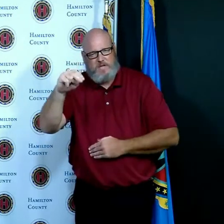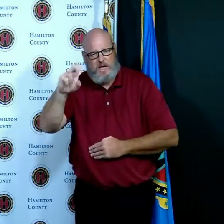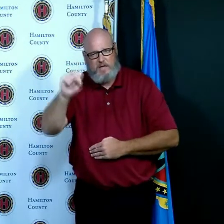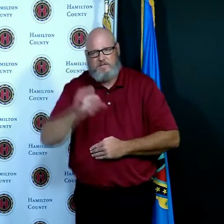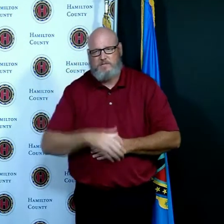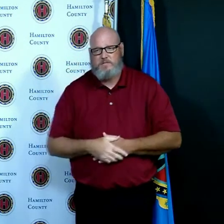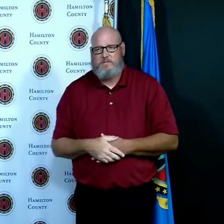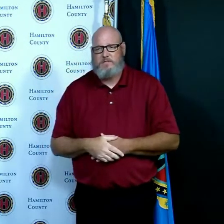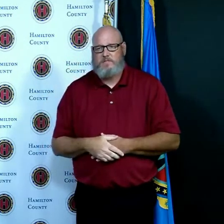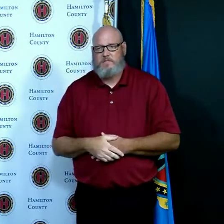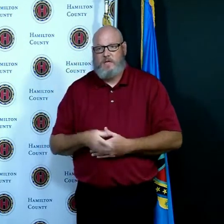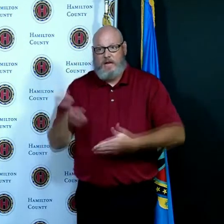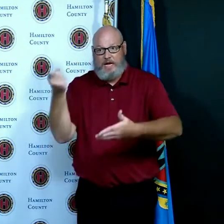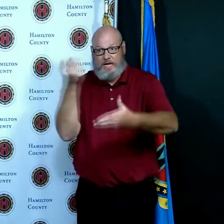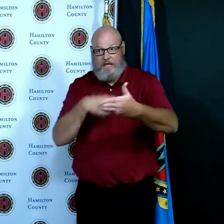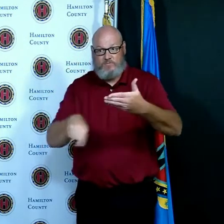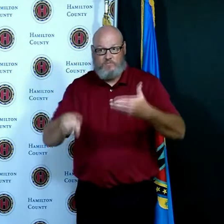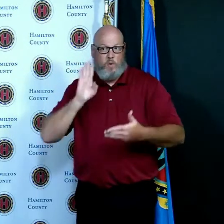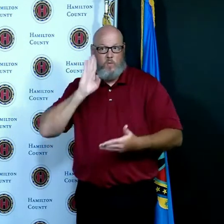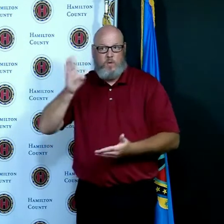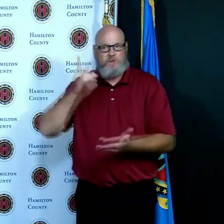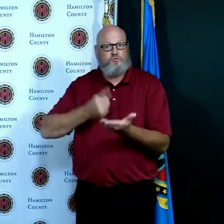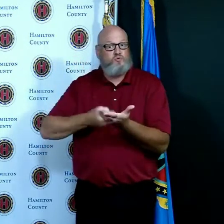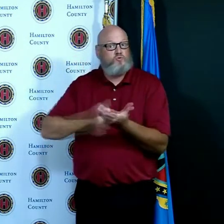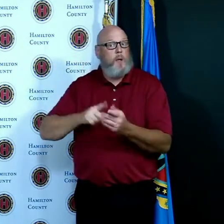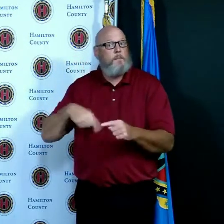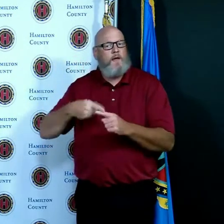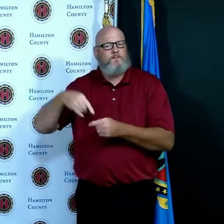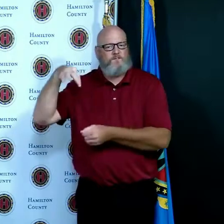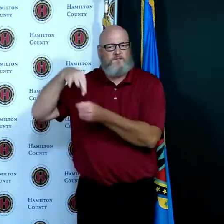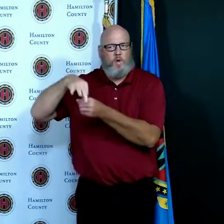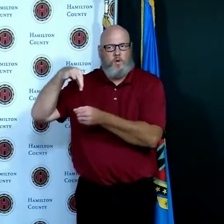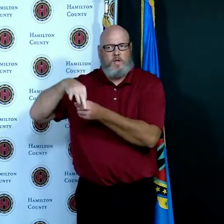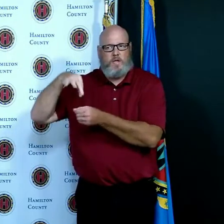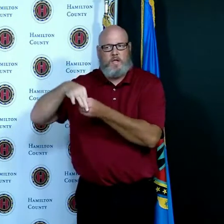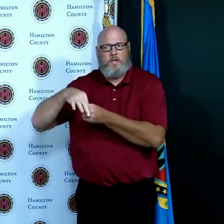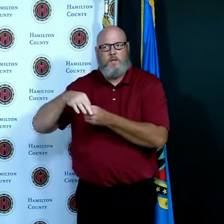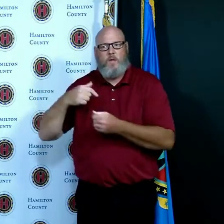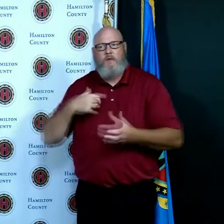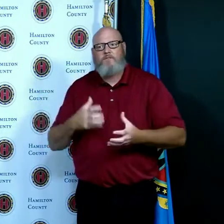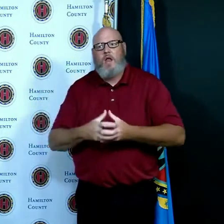about voting I have had a great deal of not concern so much as questions